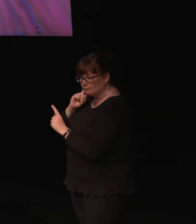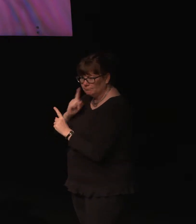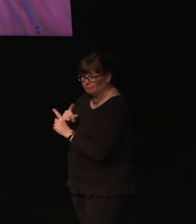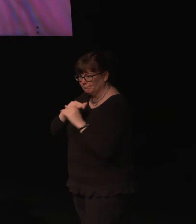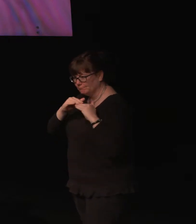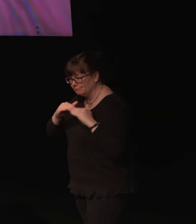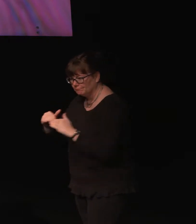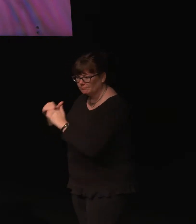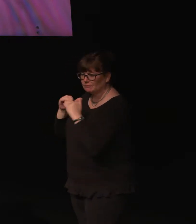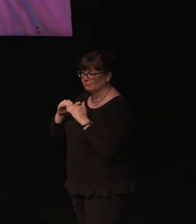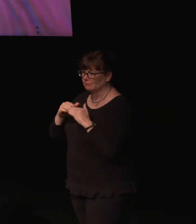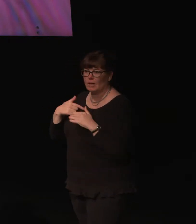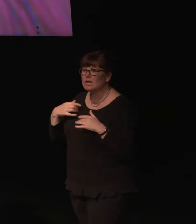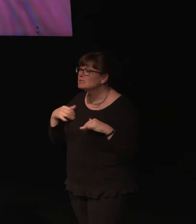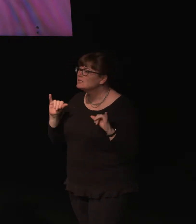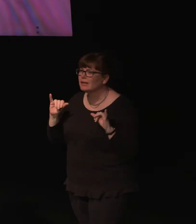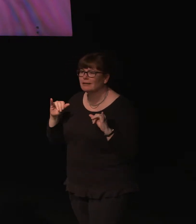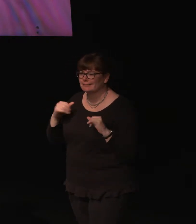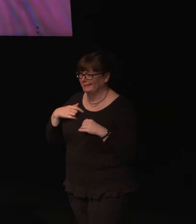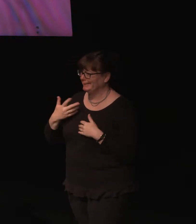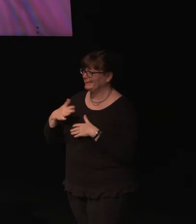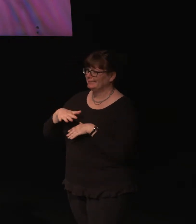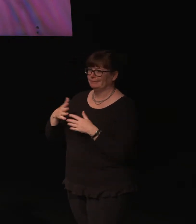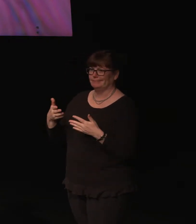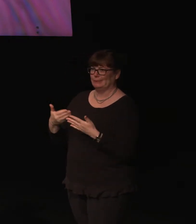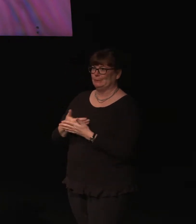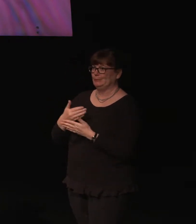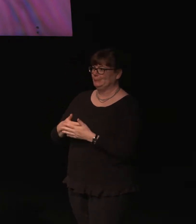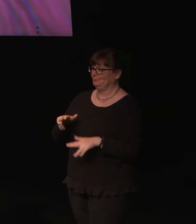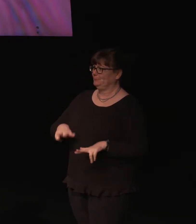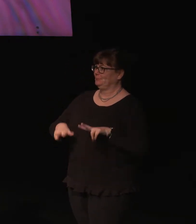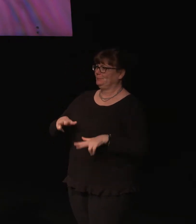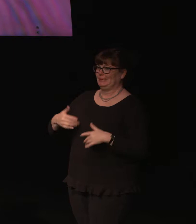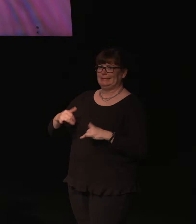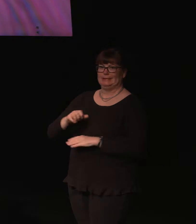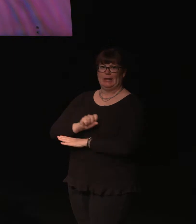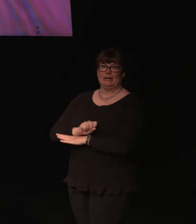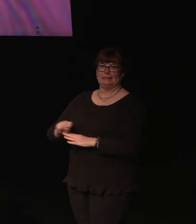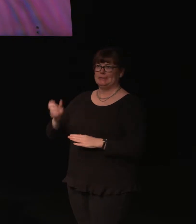And I'm just still some beginner up on stage talking, you know, about what I was able to implement.